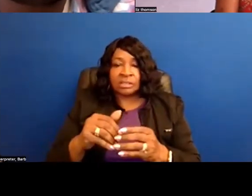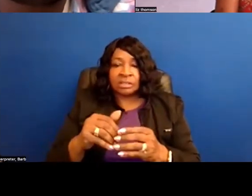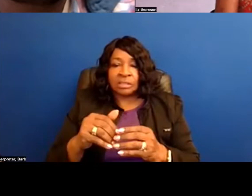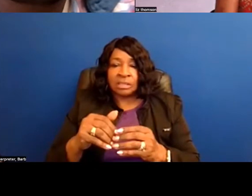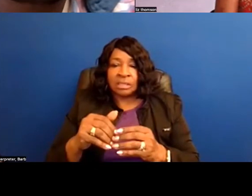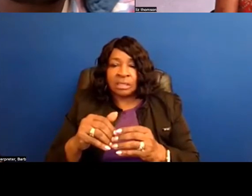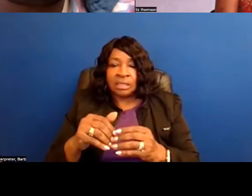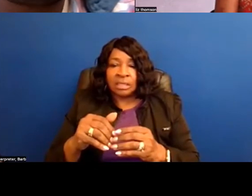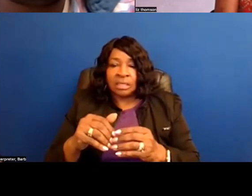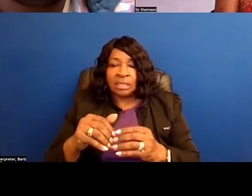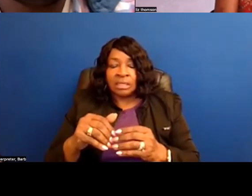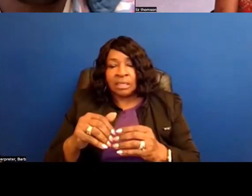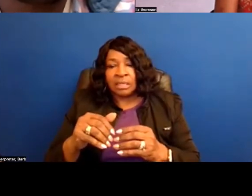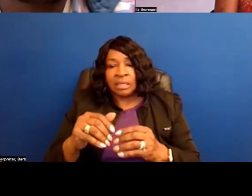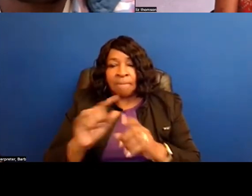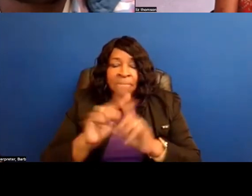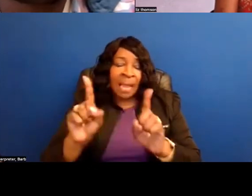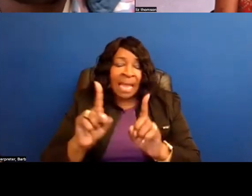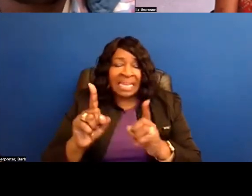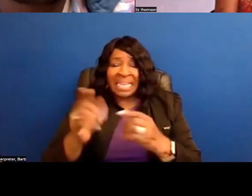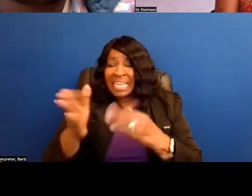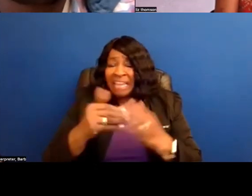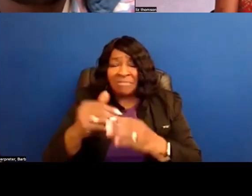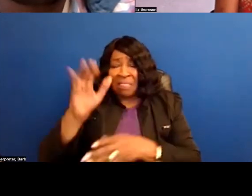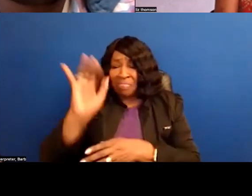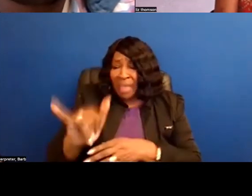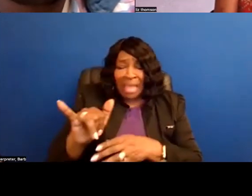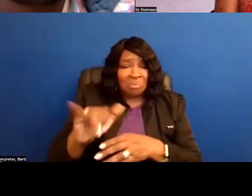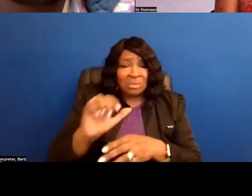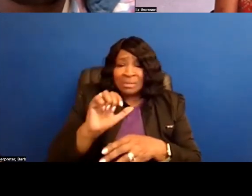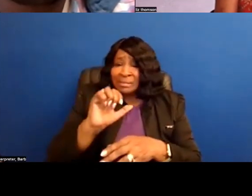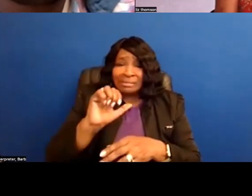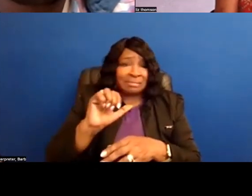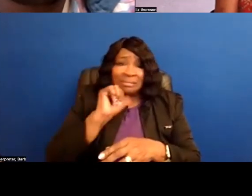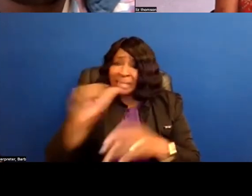in general, but even that was pretty scarce, so, yeah.